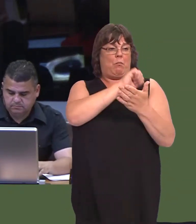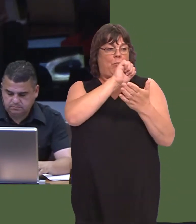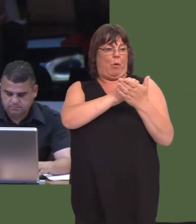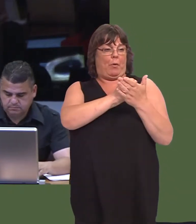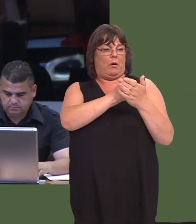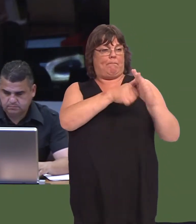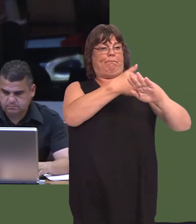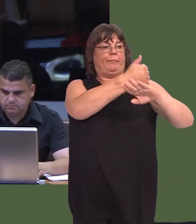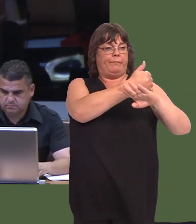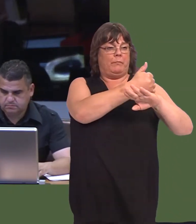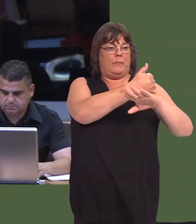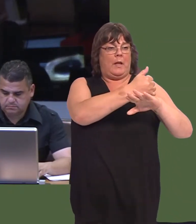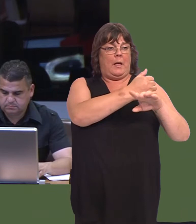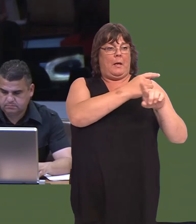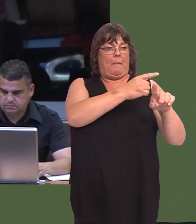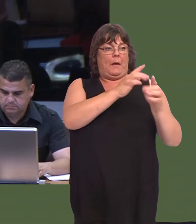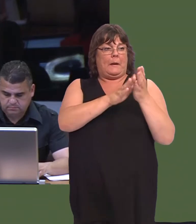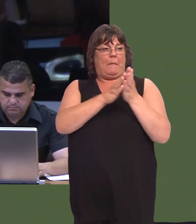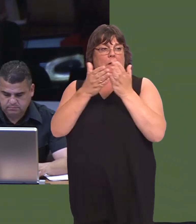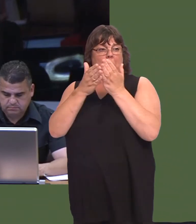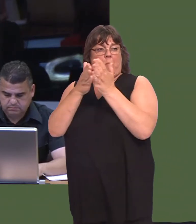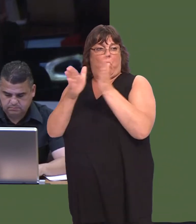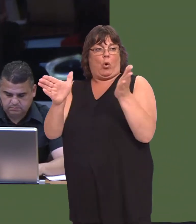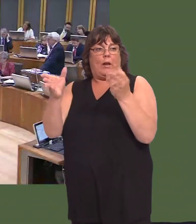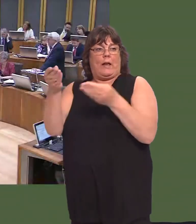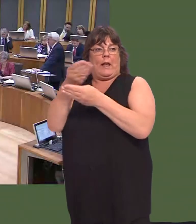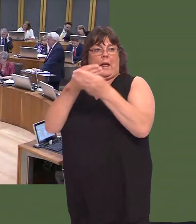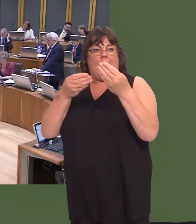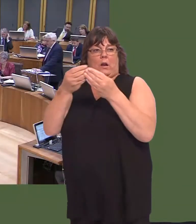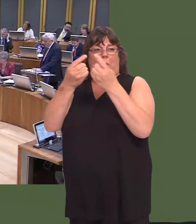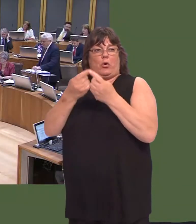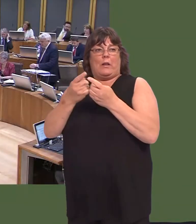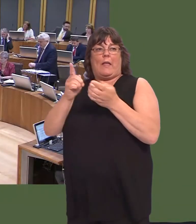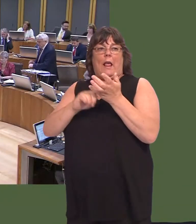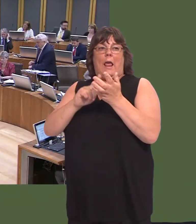expense of the kind of broader economic issues that Lee Waters referred to.